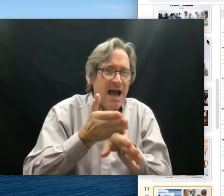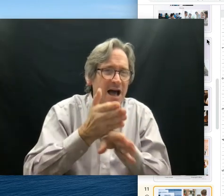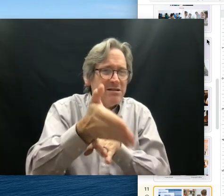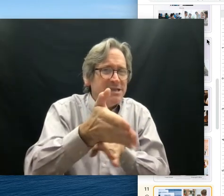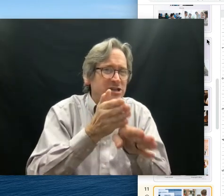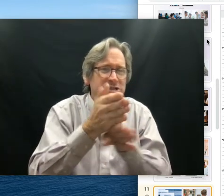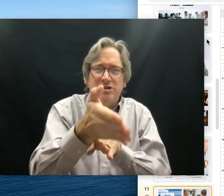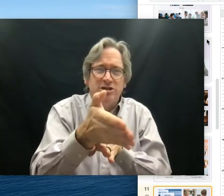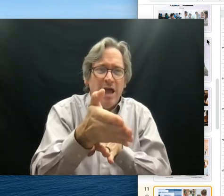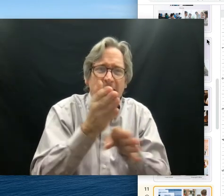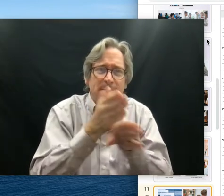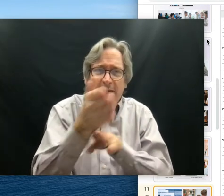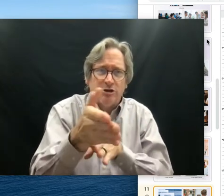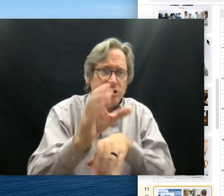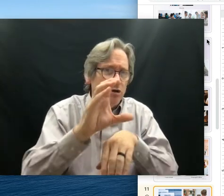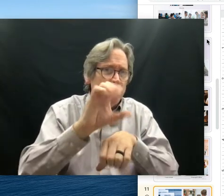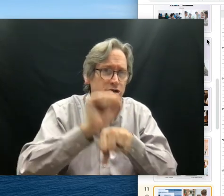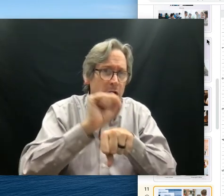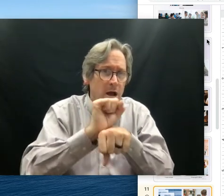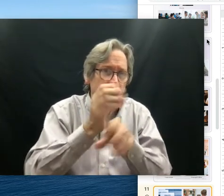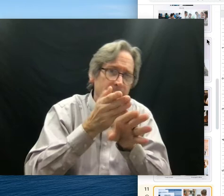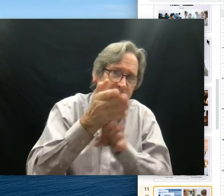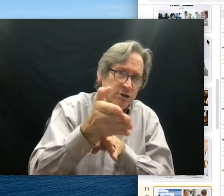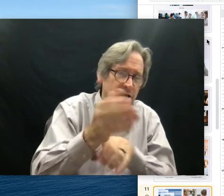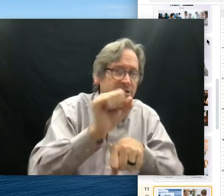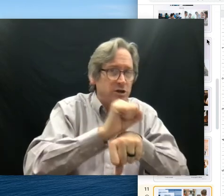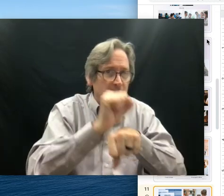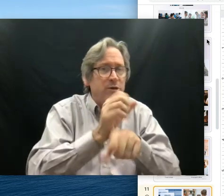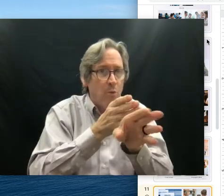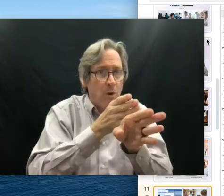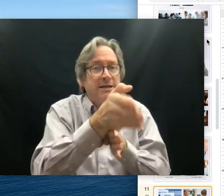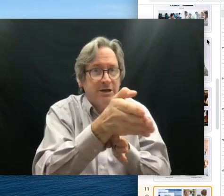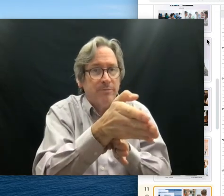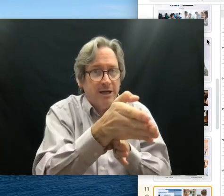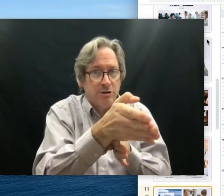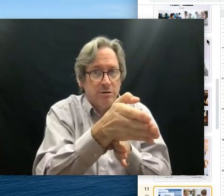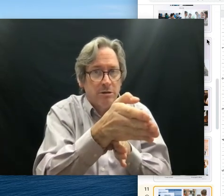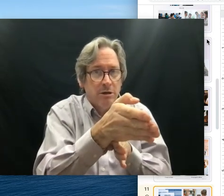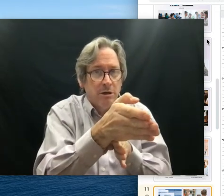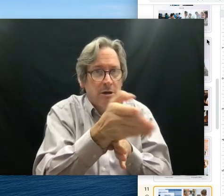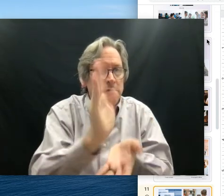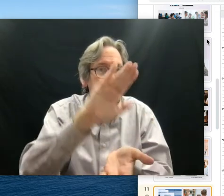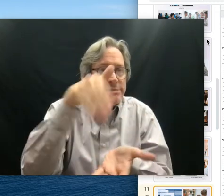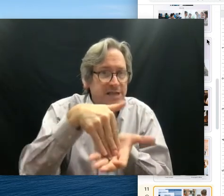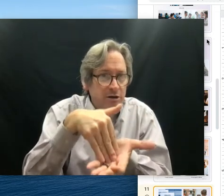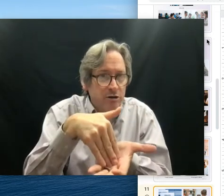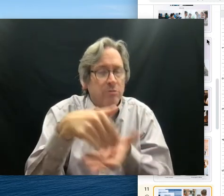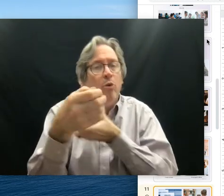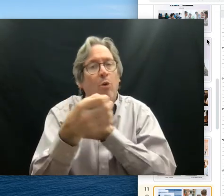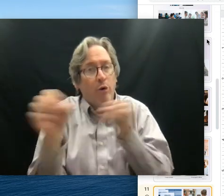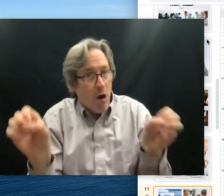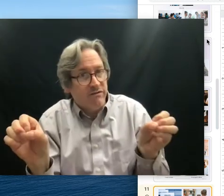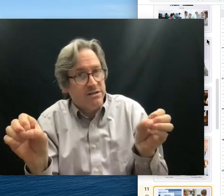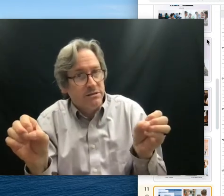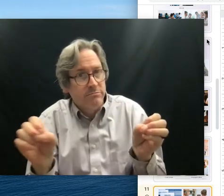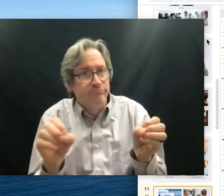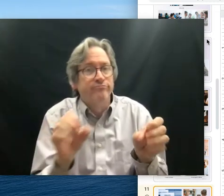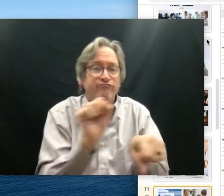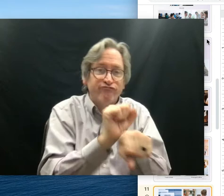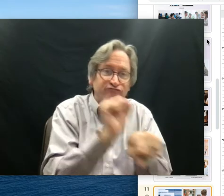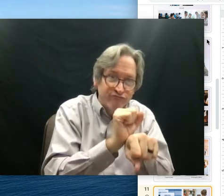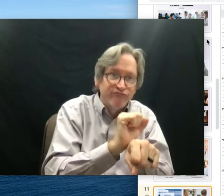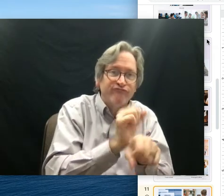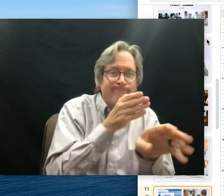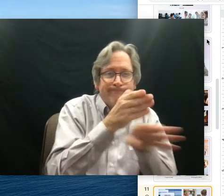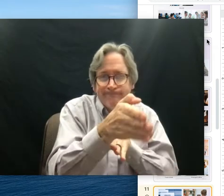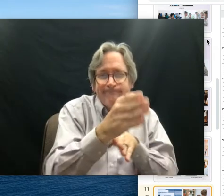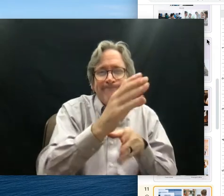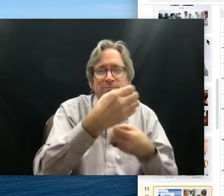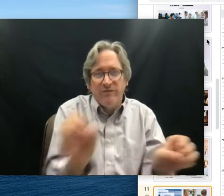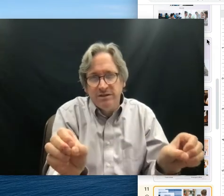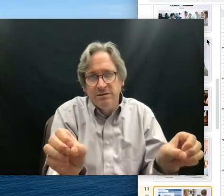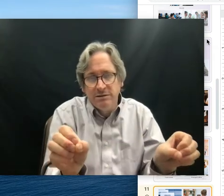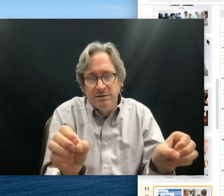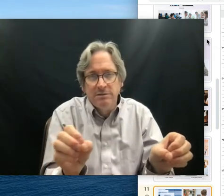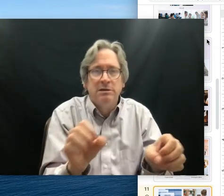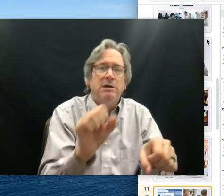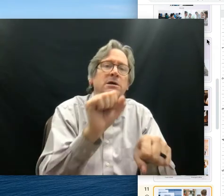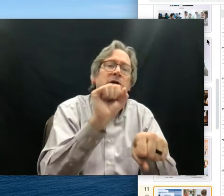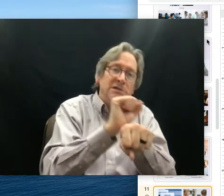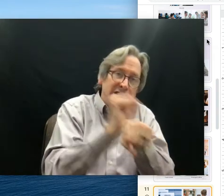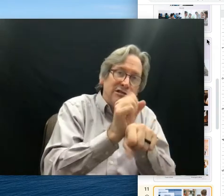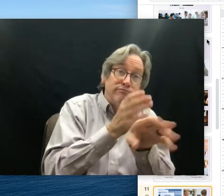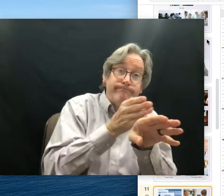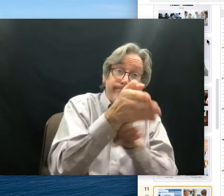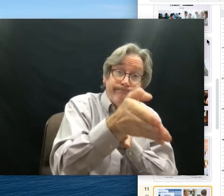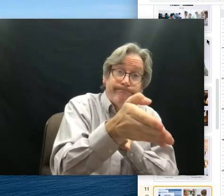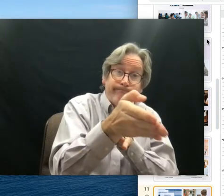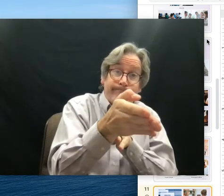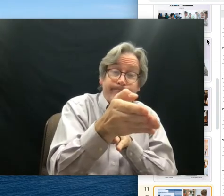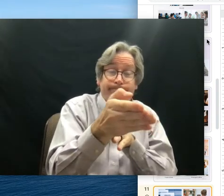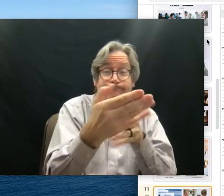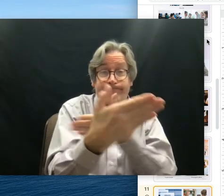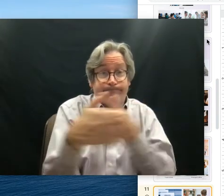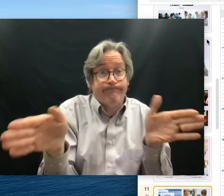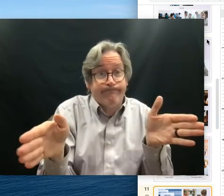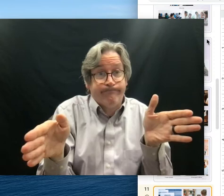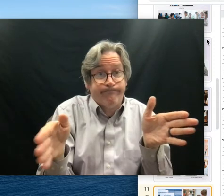i'll say just add major so job major like the job you want in your major center or office